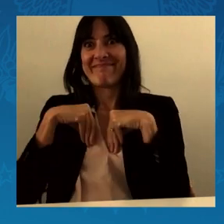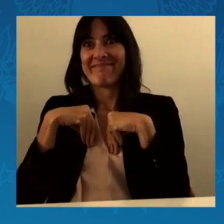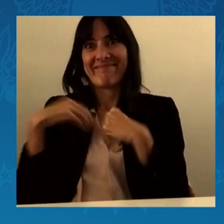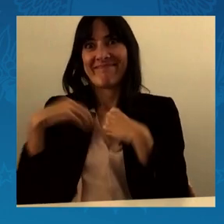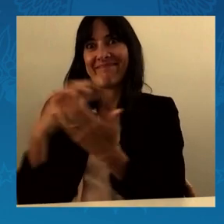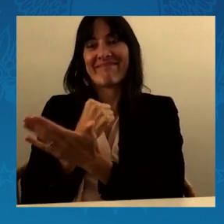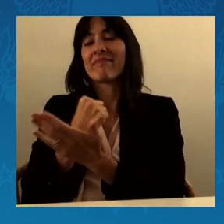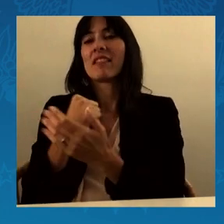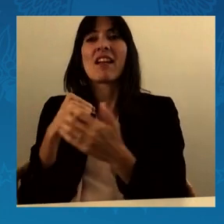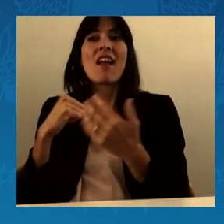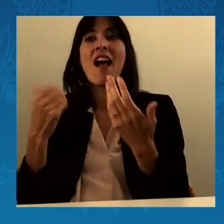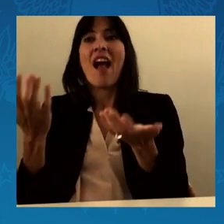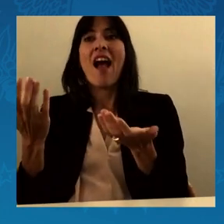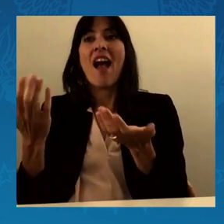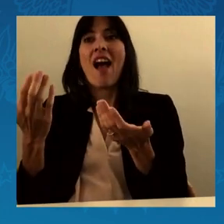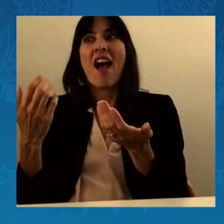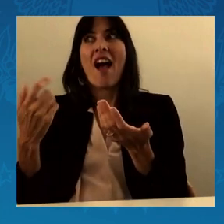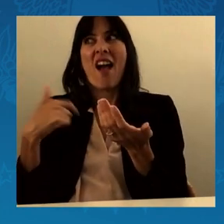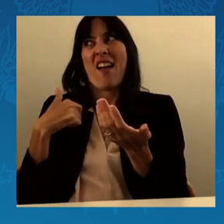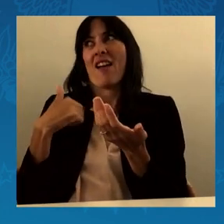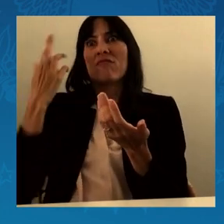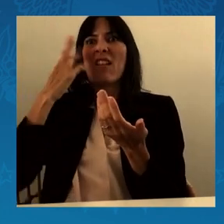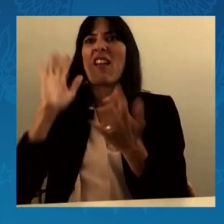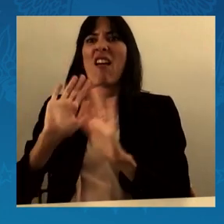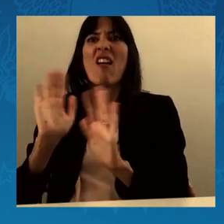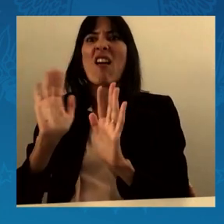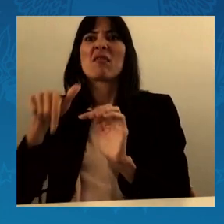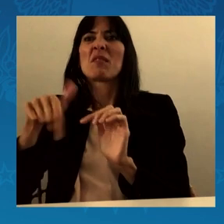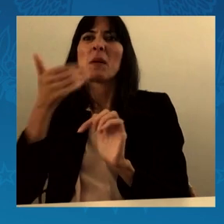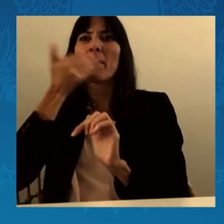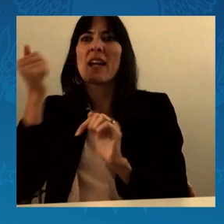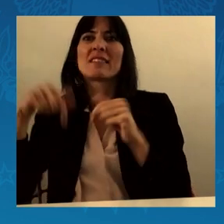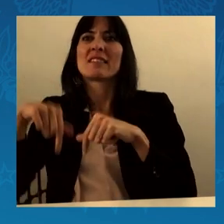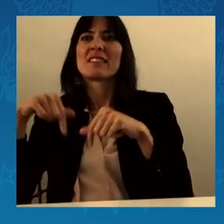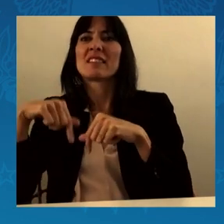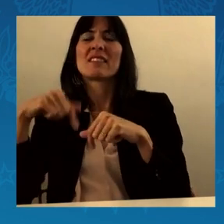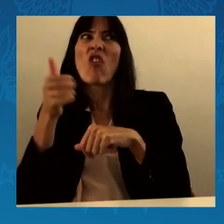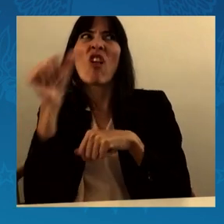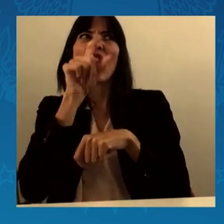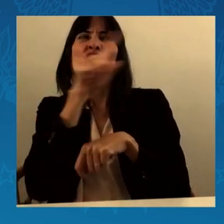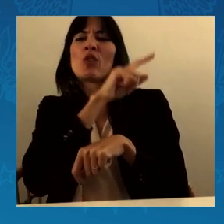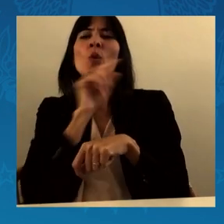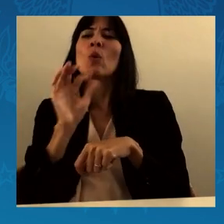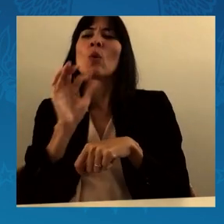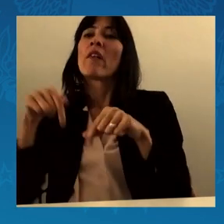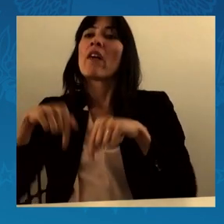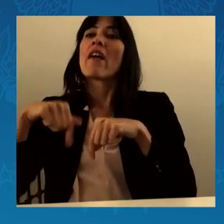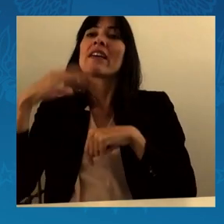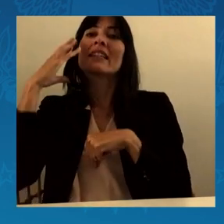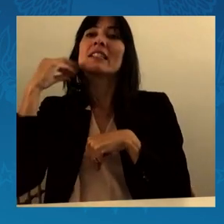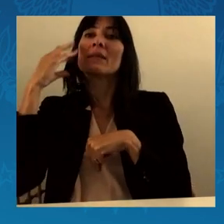I would want to go to any other university after coming here. The experience is really one that I could have never even imagined.